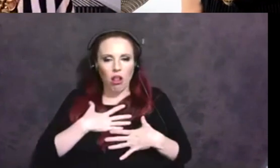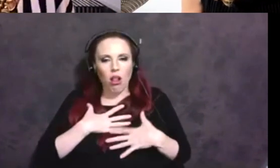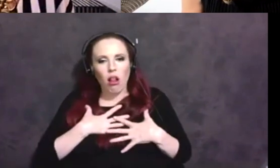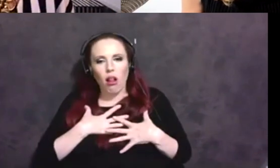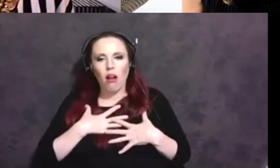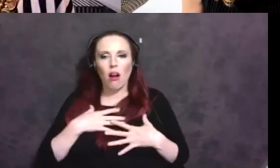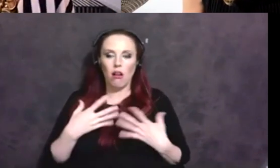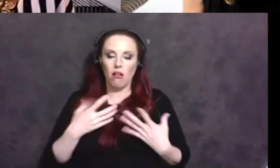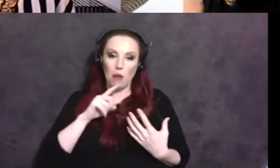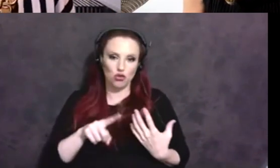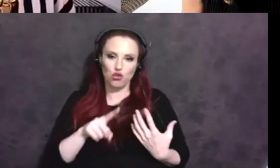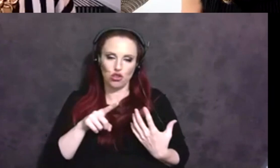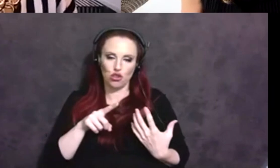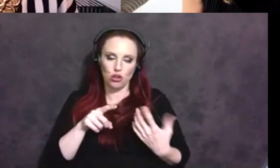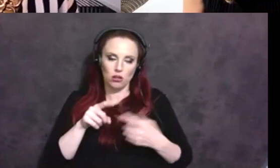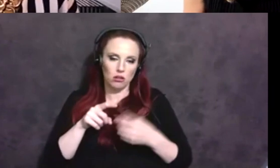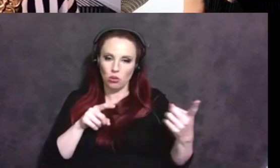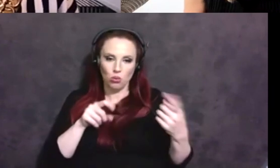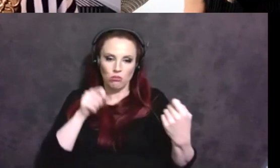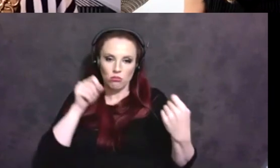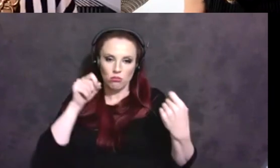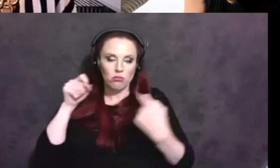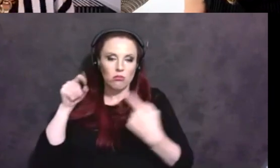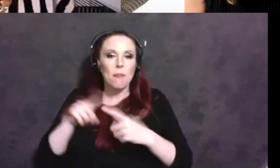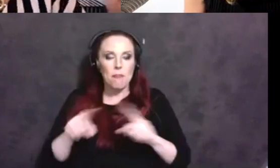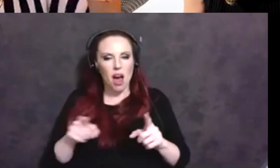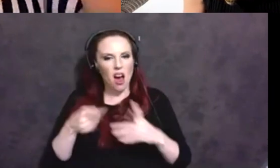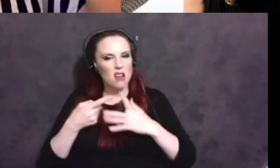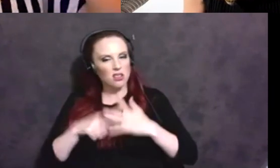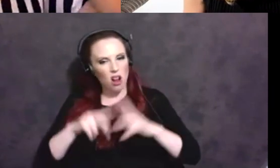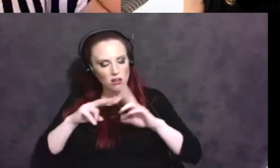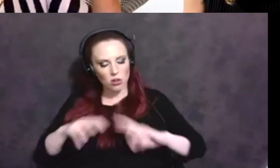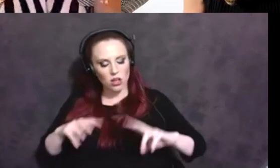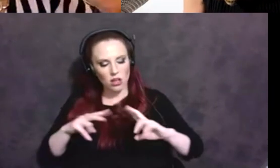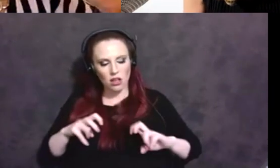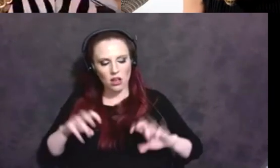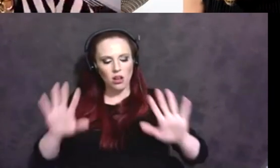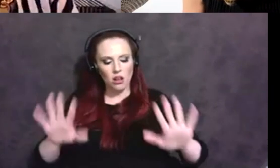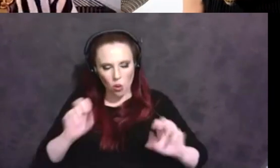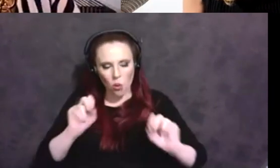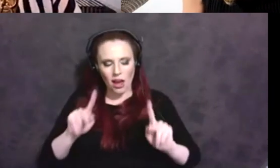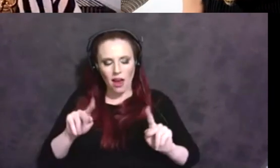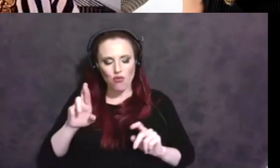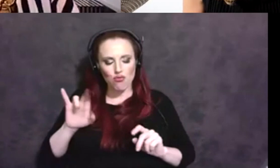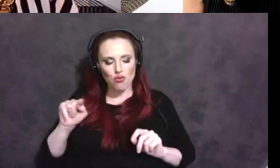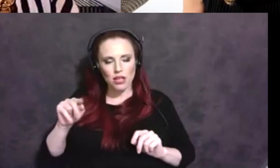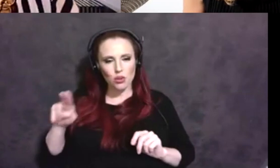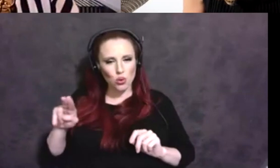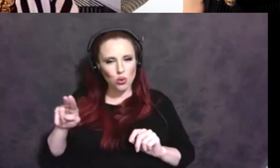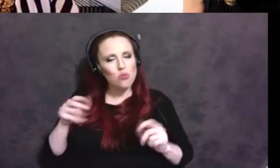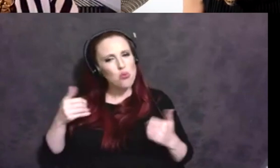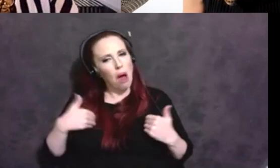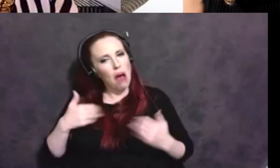listening today this will resonate with you but just constantly carrying grief in me.